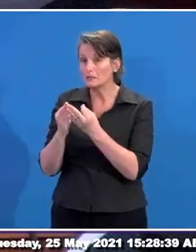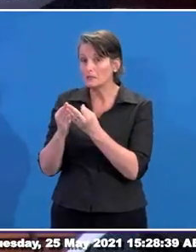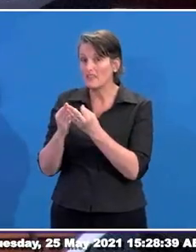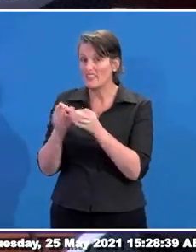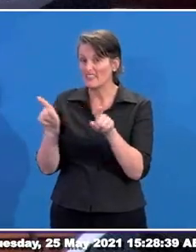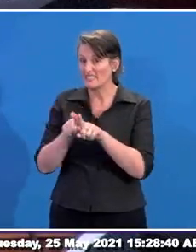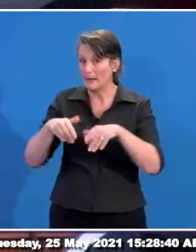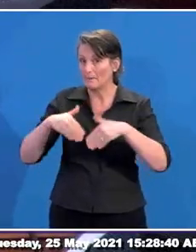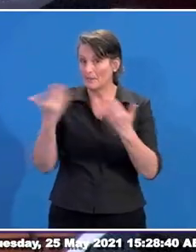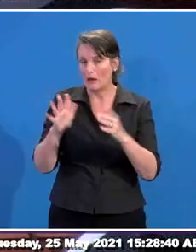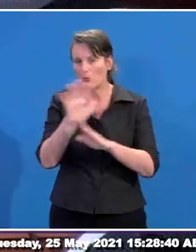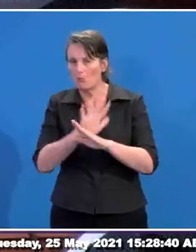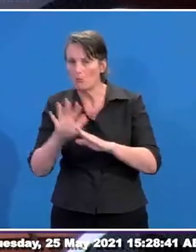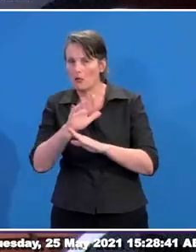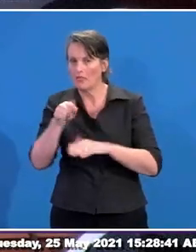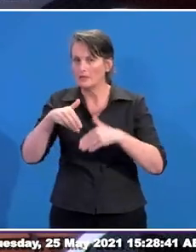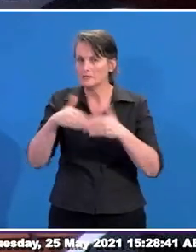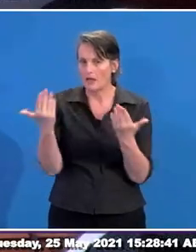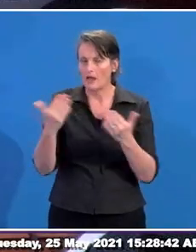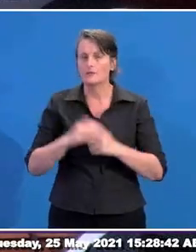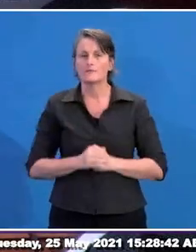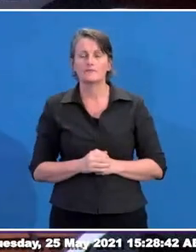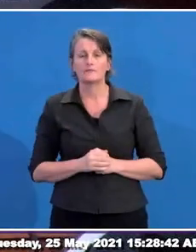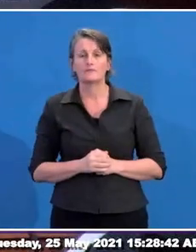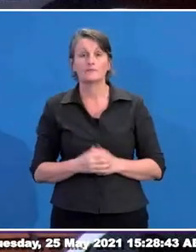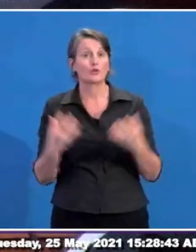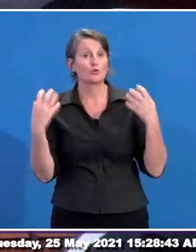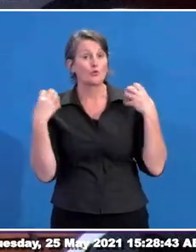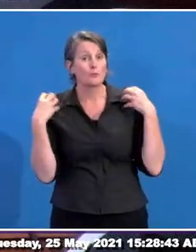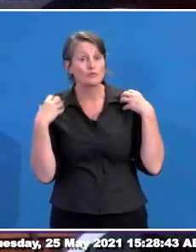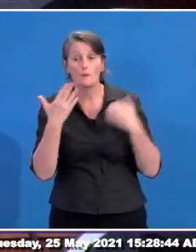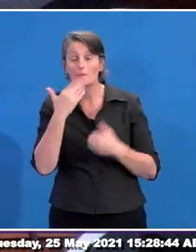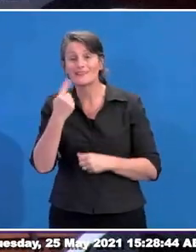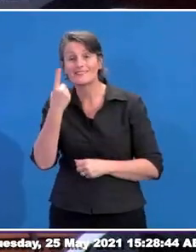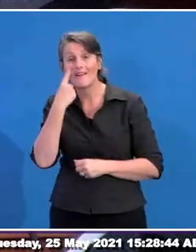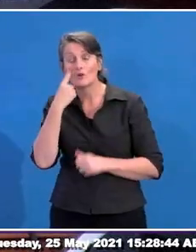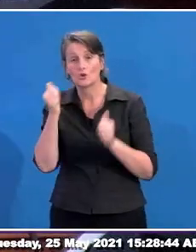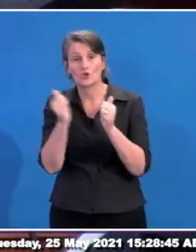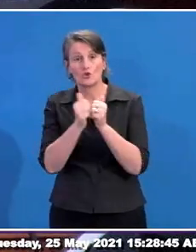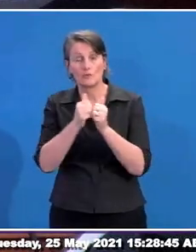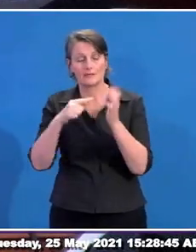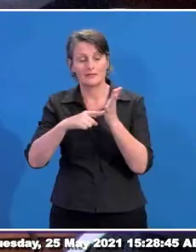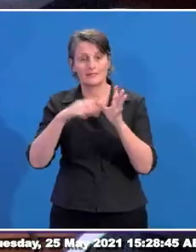Can I ask you to turn, Commissioners, to the document behind tab 138.